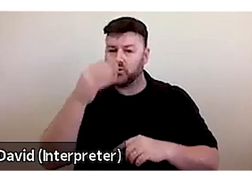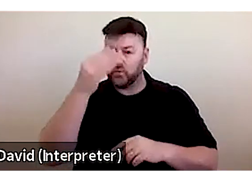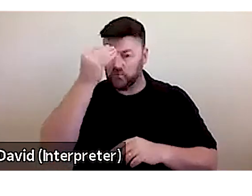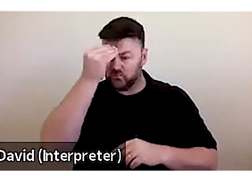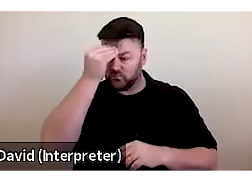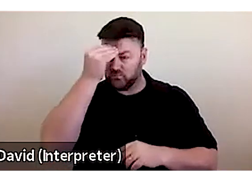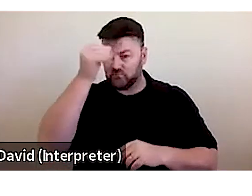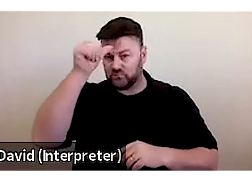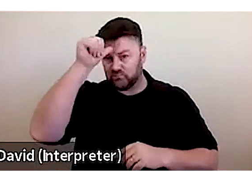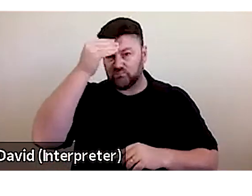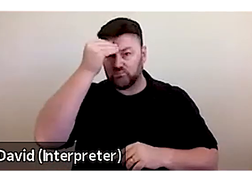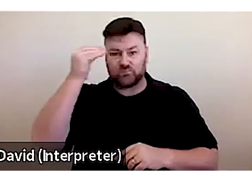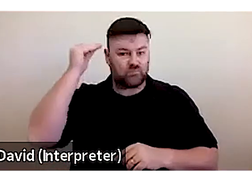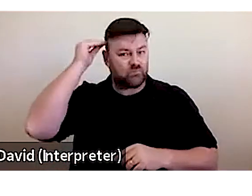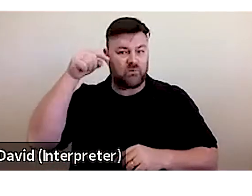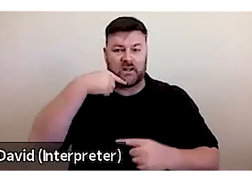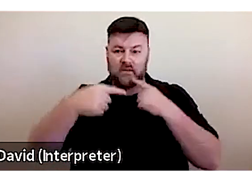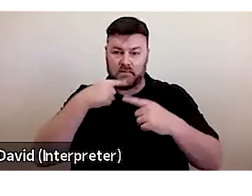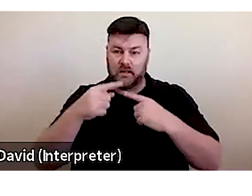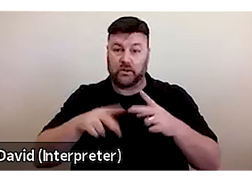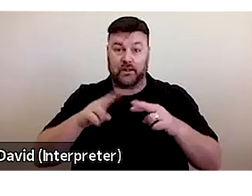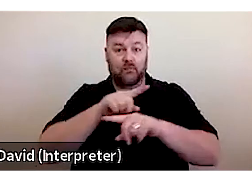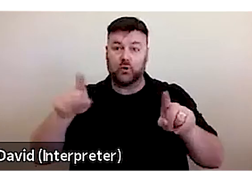somebody who is running a venue.